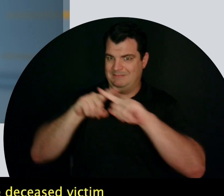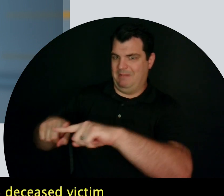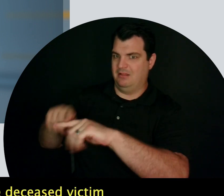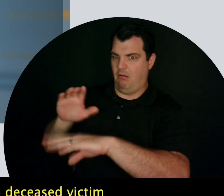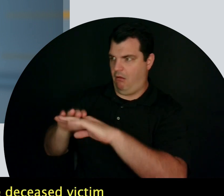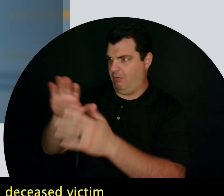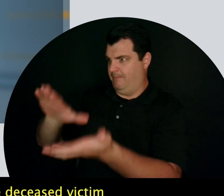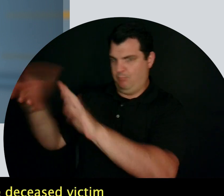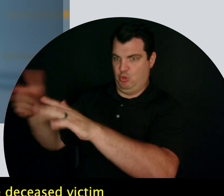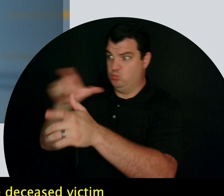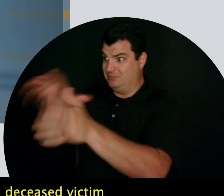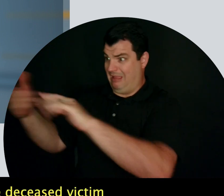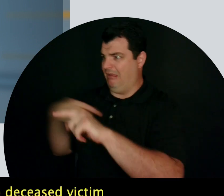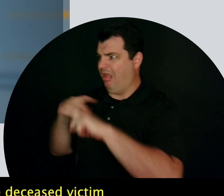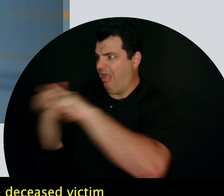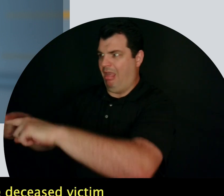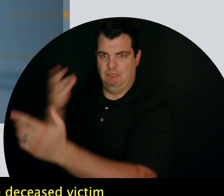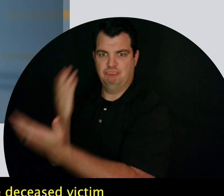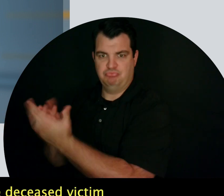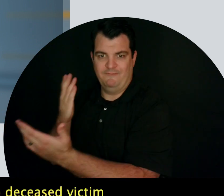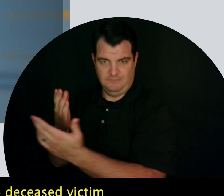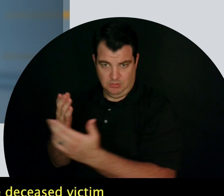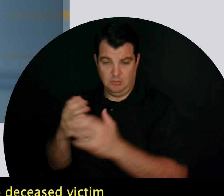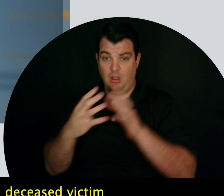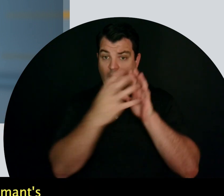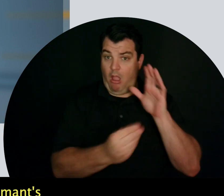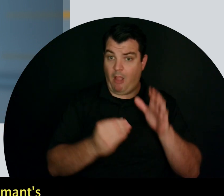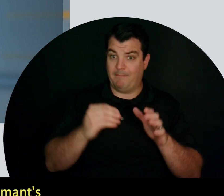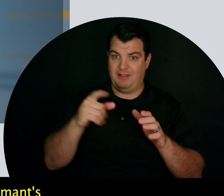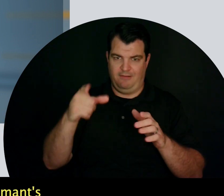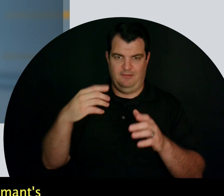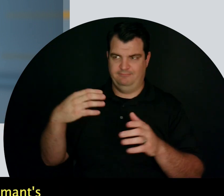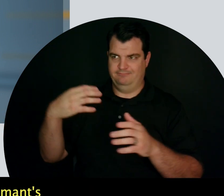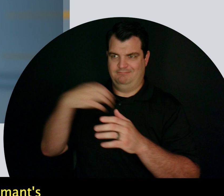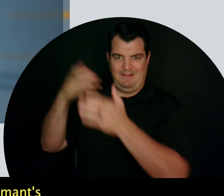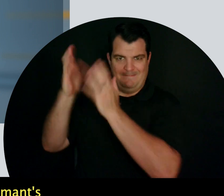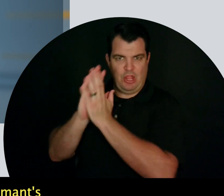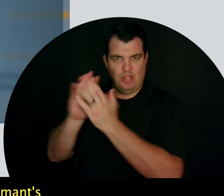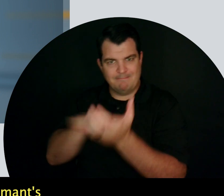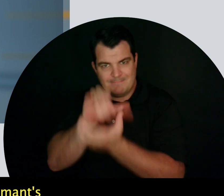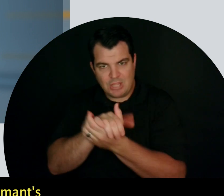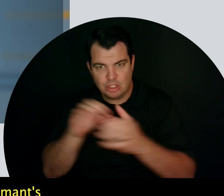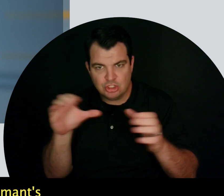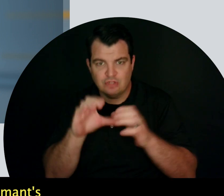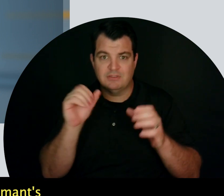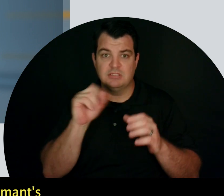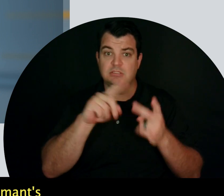proof of dependency to the deceased victim by submitting a copy of the claimant's marriage license to the victim,